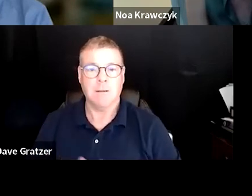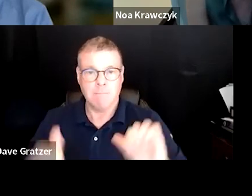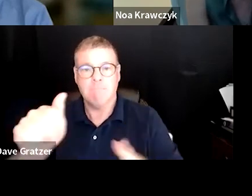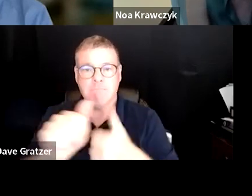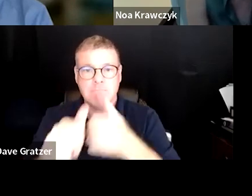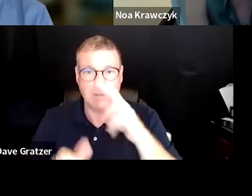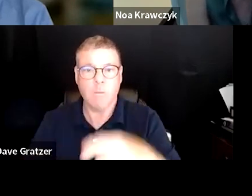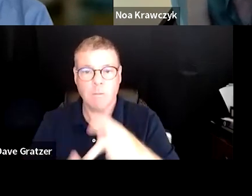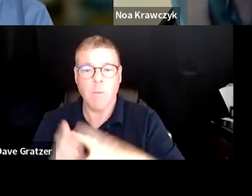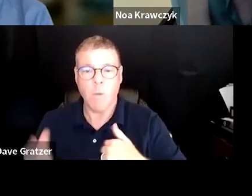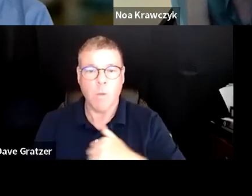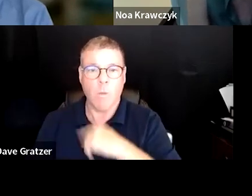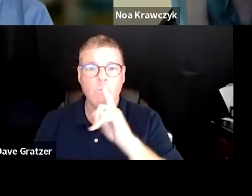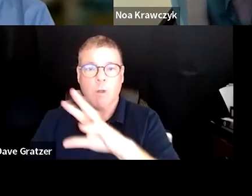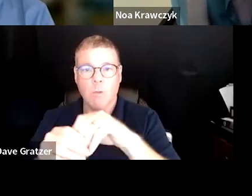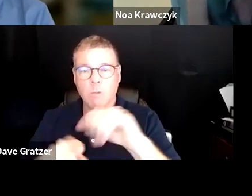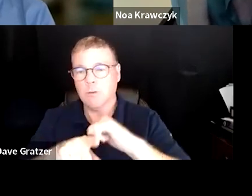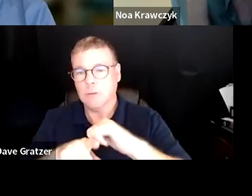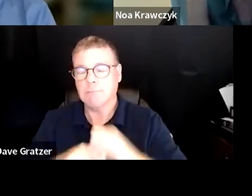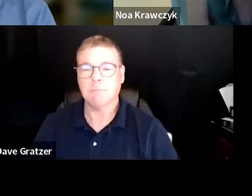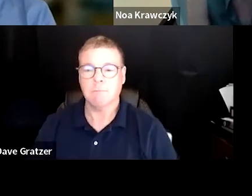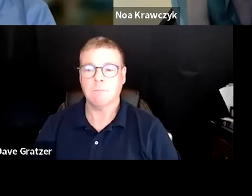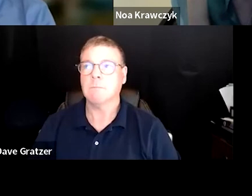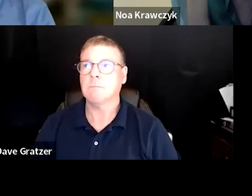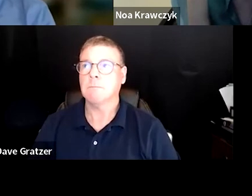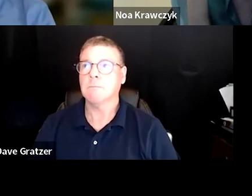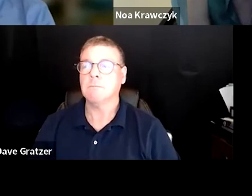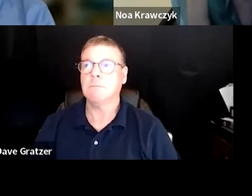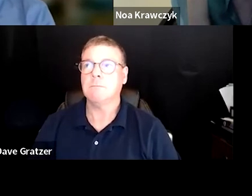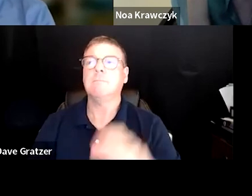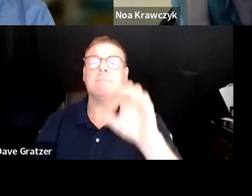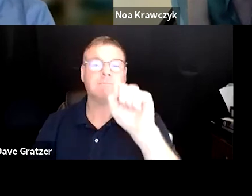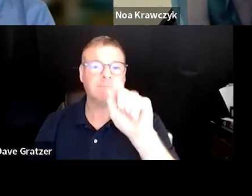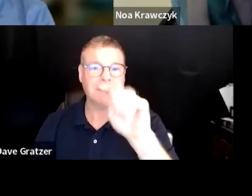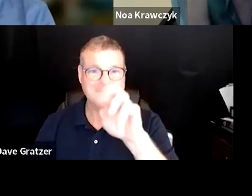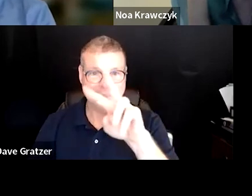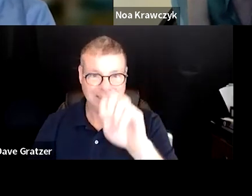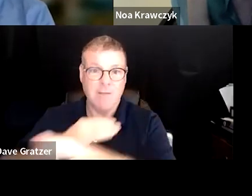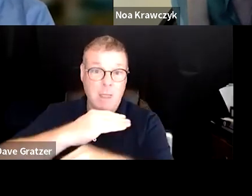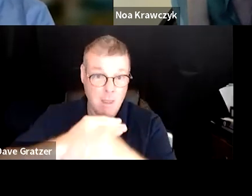with what we actually include in our training. Yeah. And to add onto what Sharon's saying,